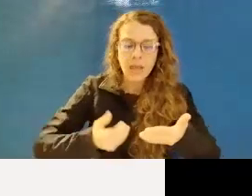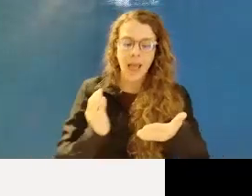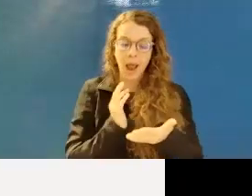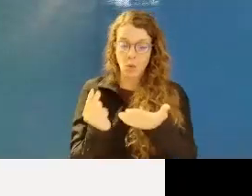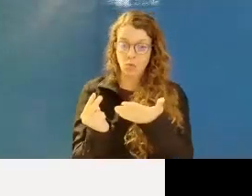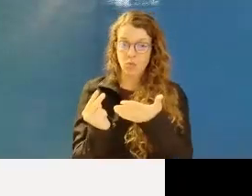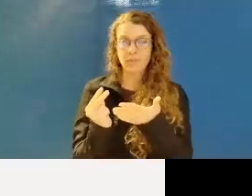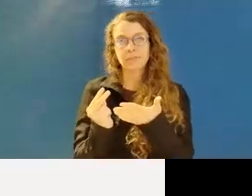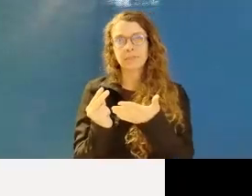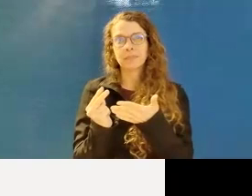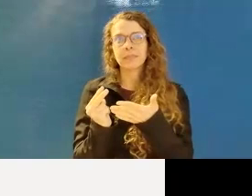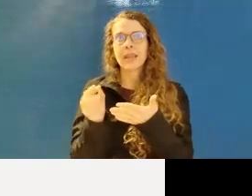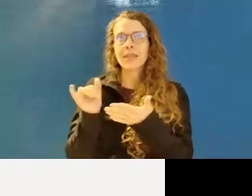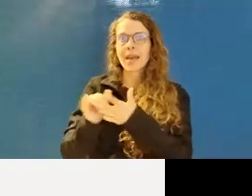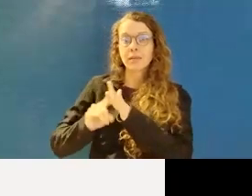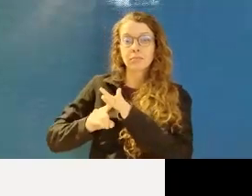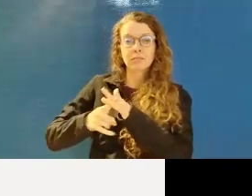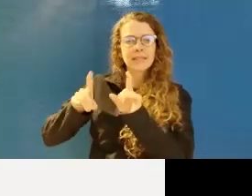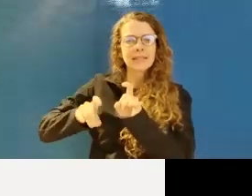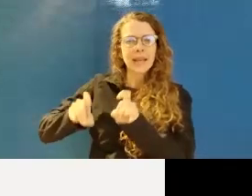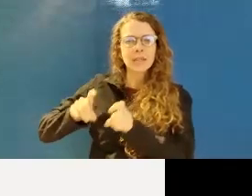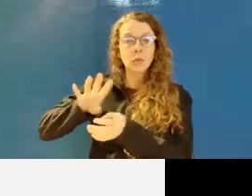that pilot rubric was used in our review.